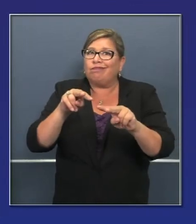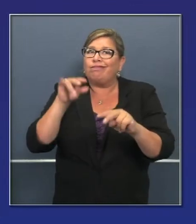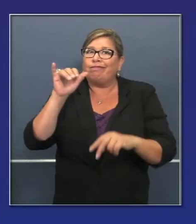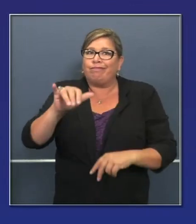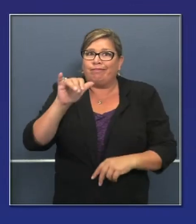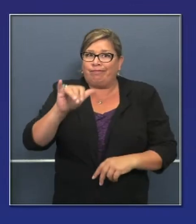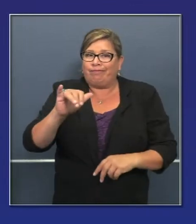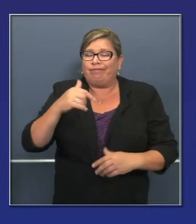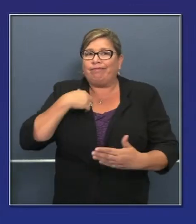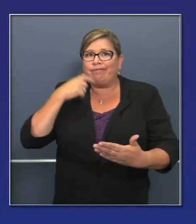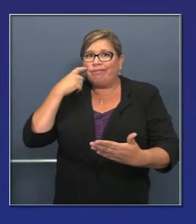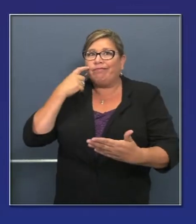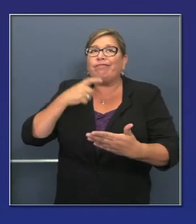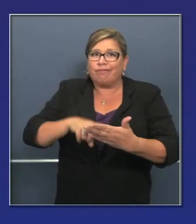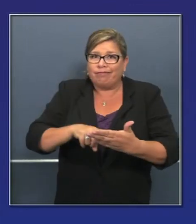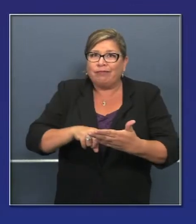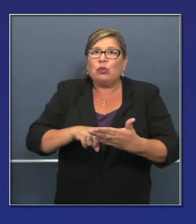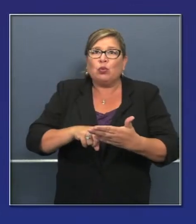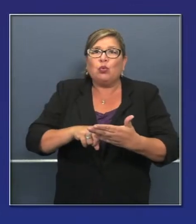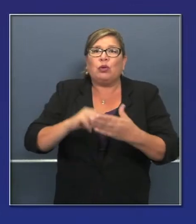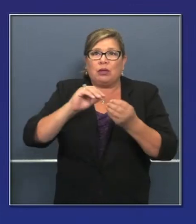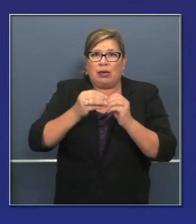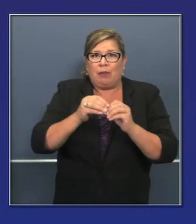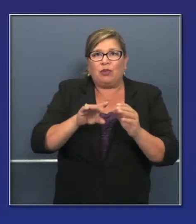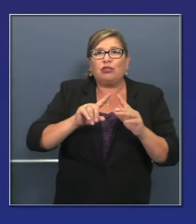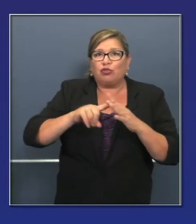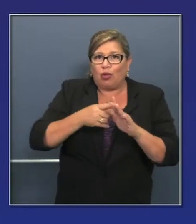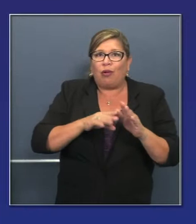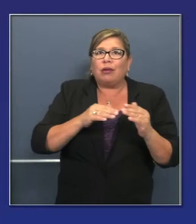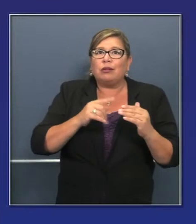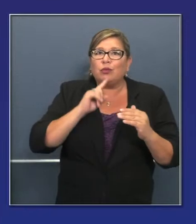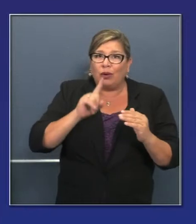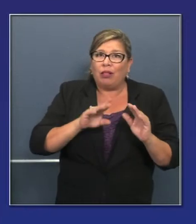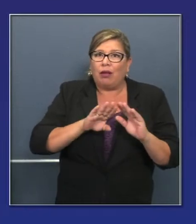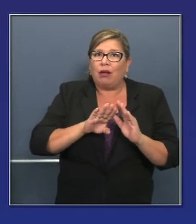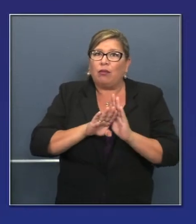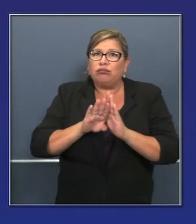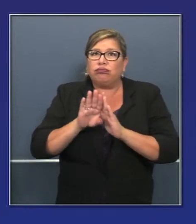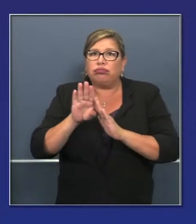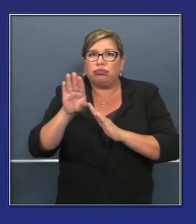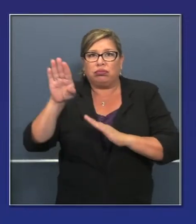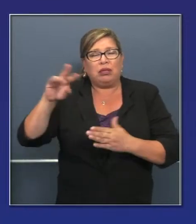each and every one of us to consider a number of events that have occurred over the course